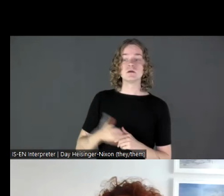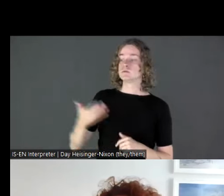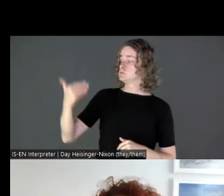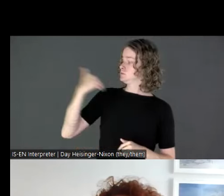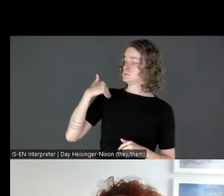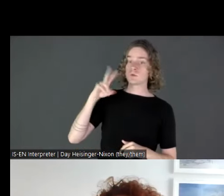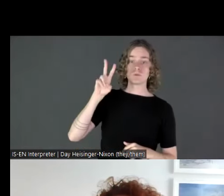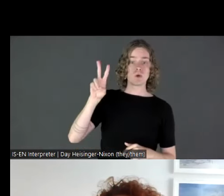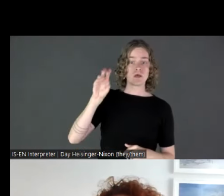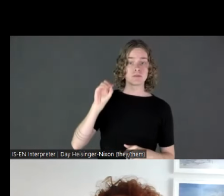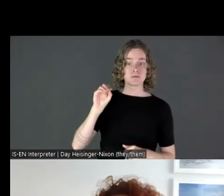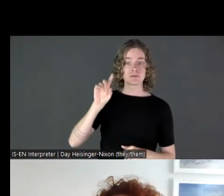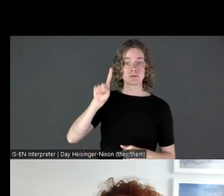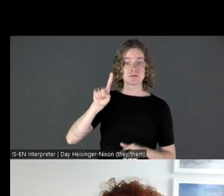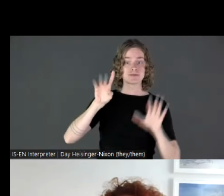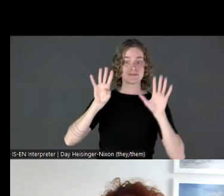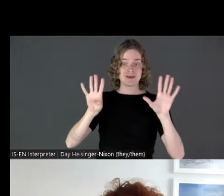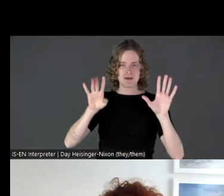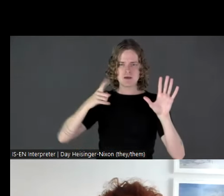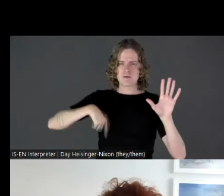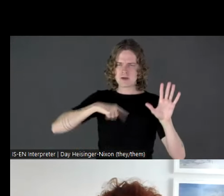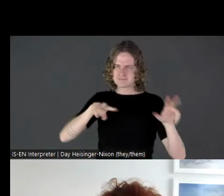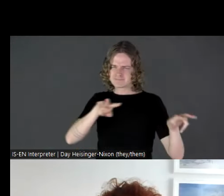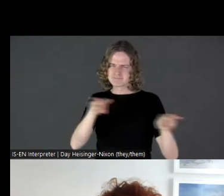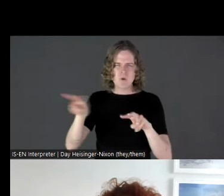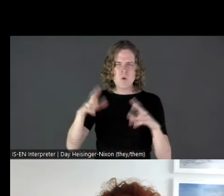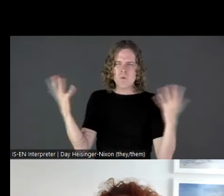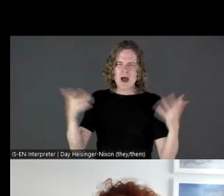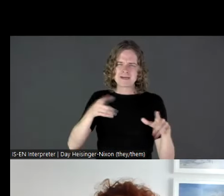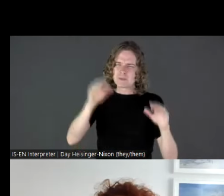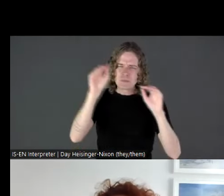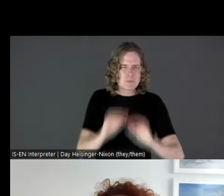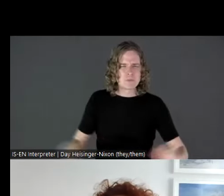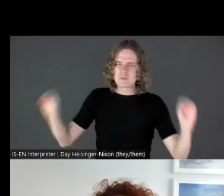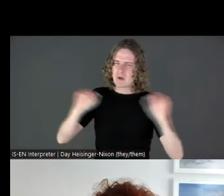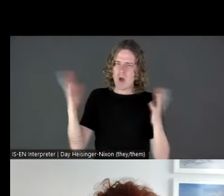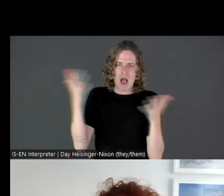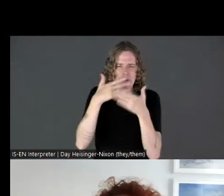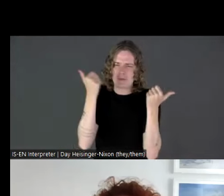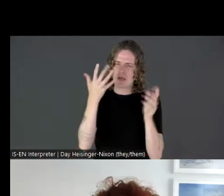of persons with disabilities and other people in humanitarian response, which is now being